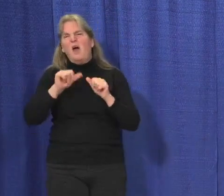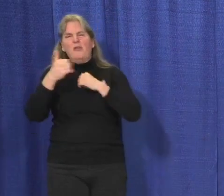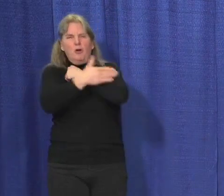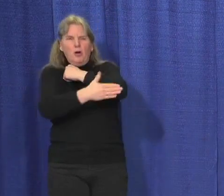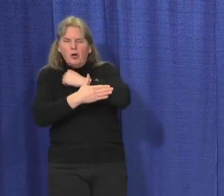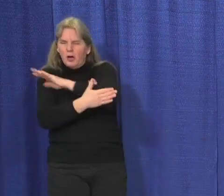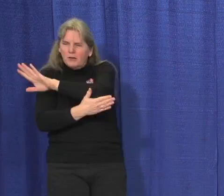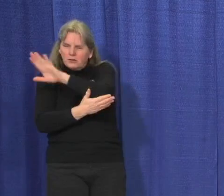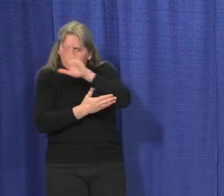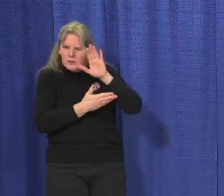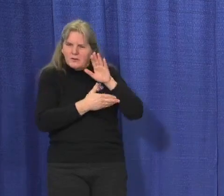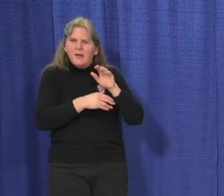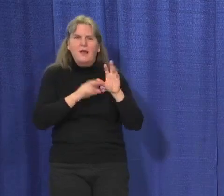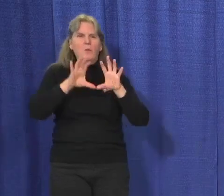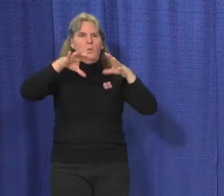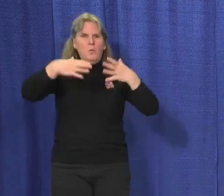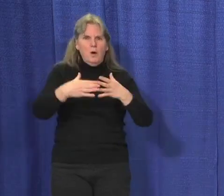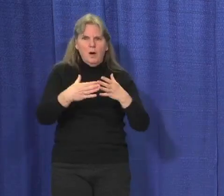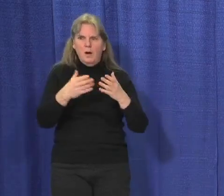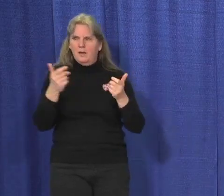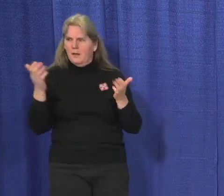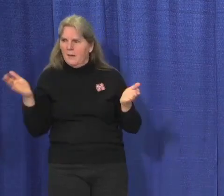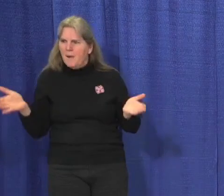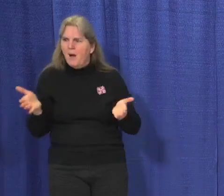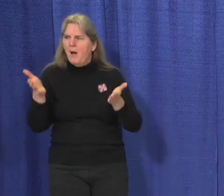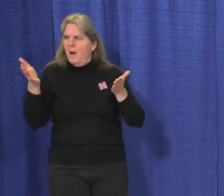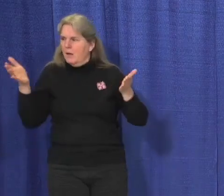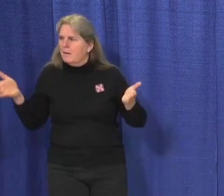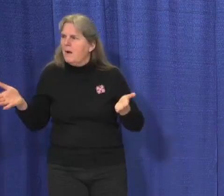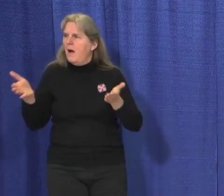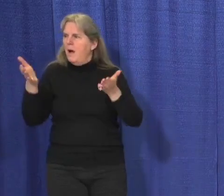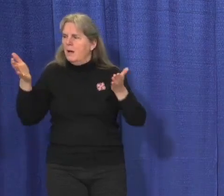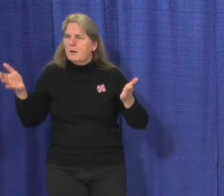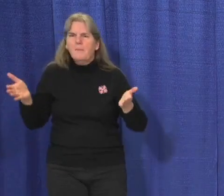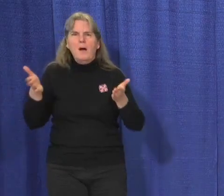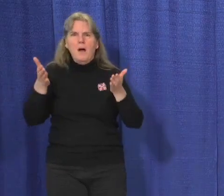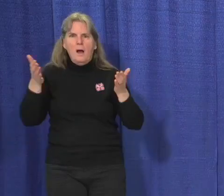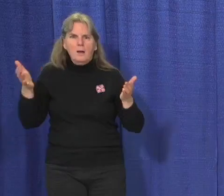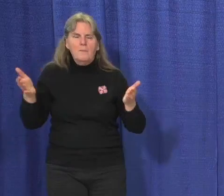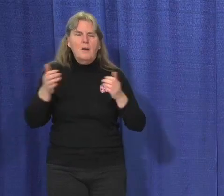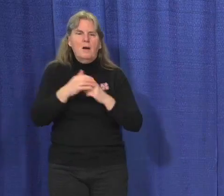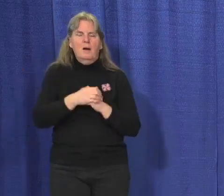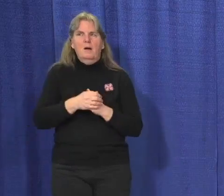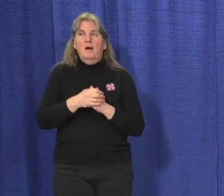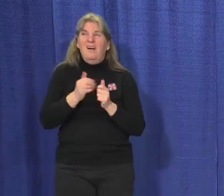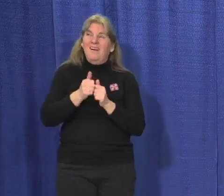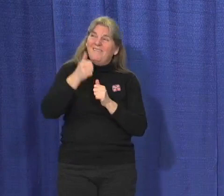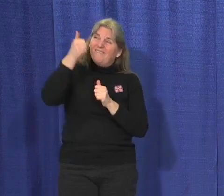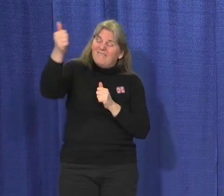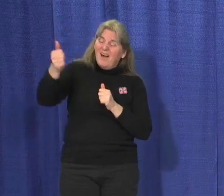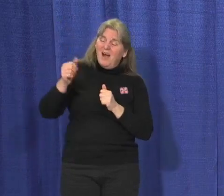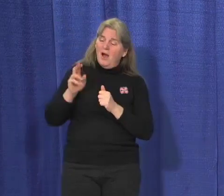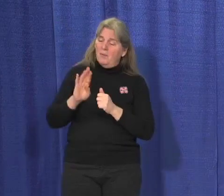neighbours and then the rest of the world as soon as possible. Even a place as far away as